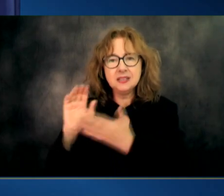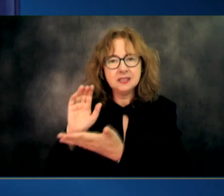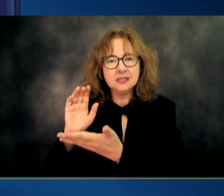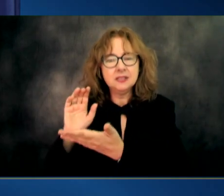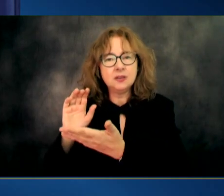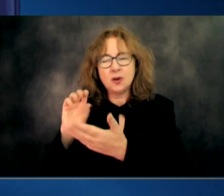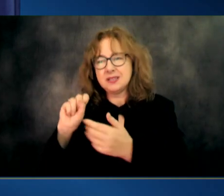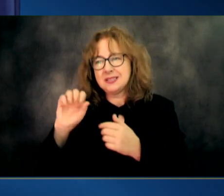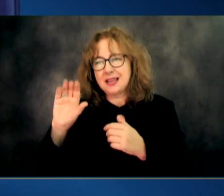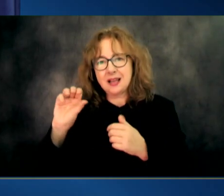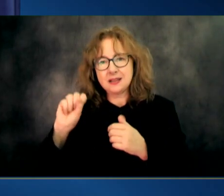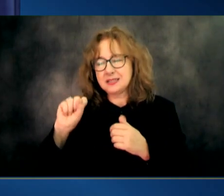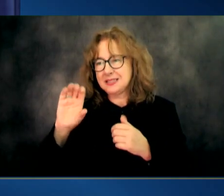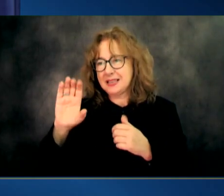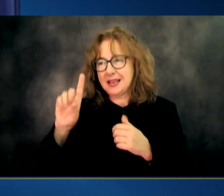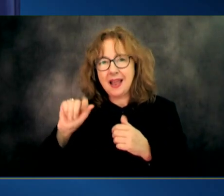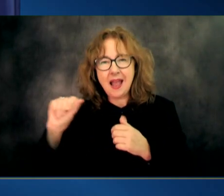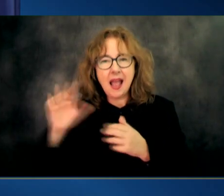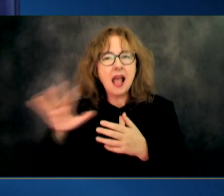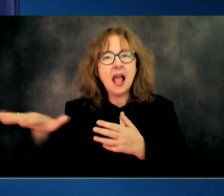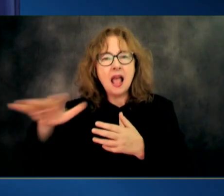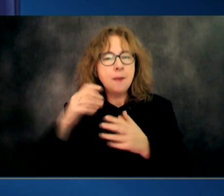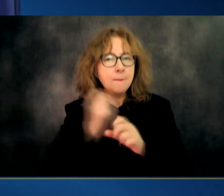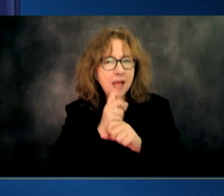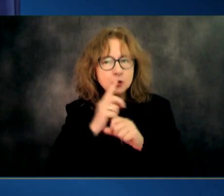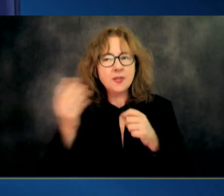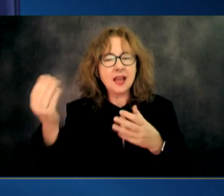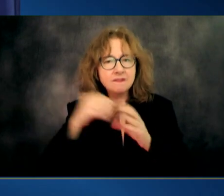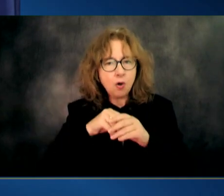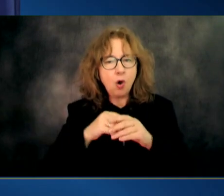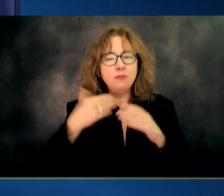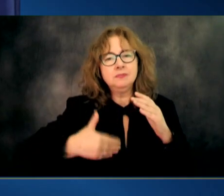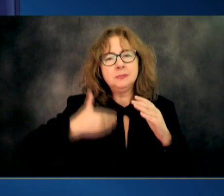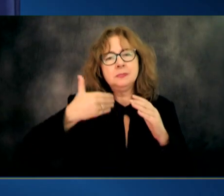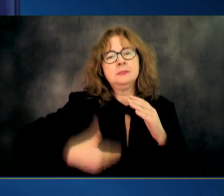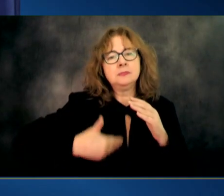part of that iterative process. Because this is a pilot, everything's going to be iterative.